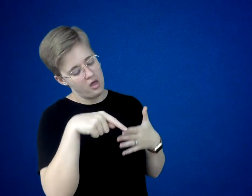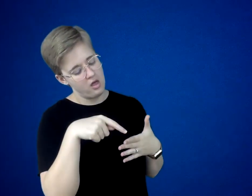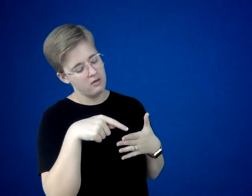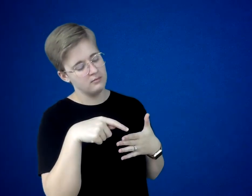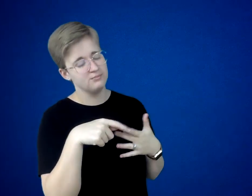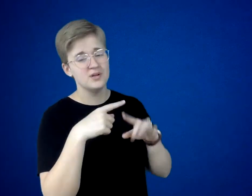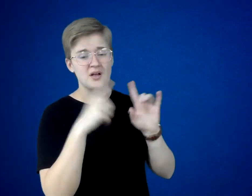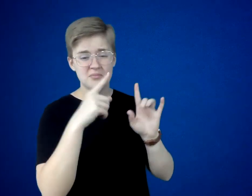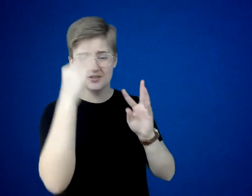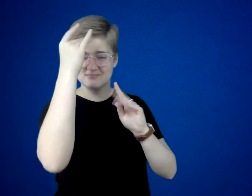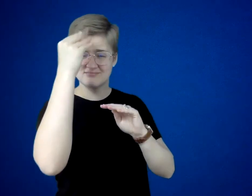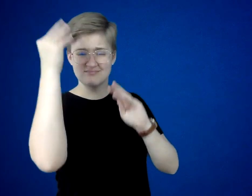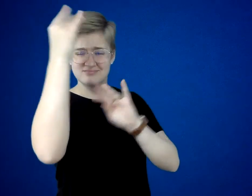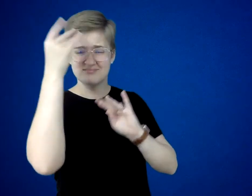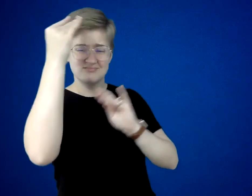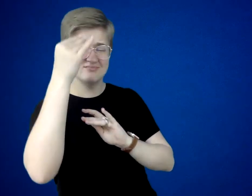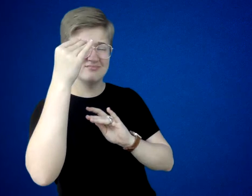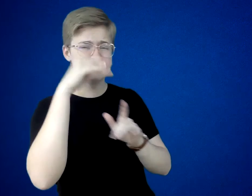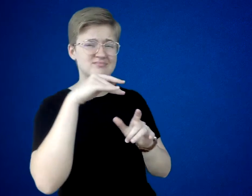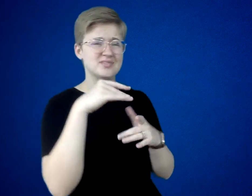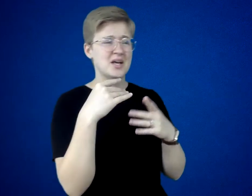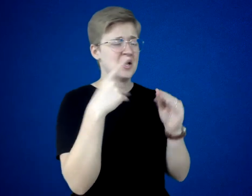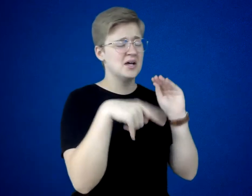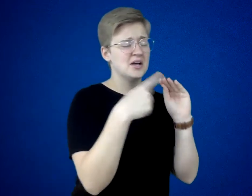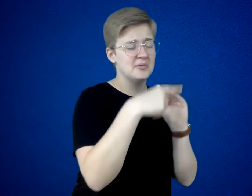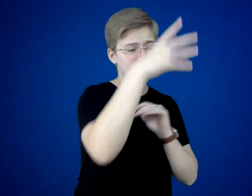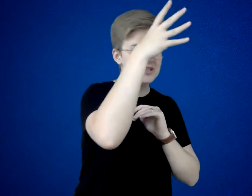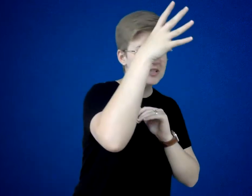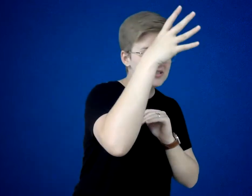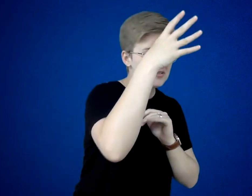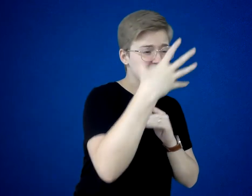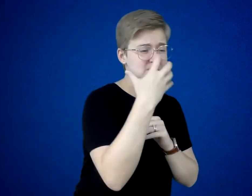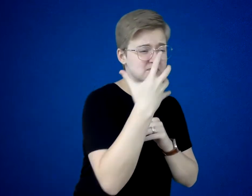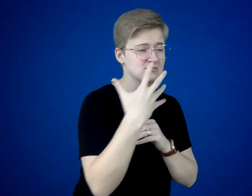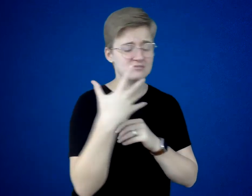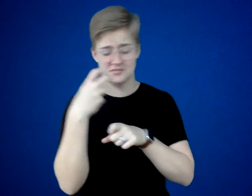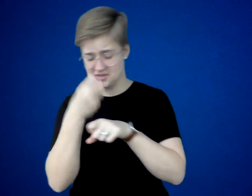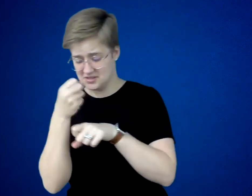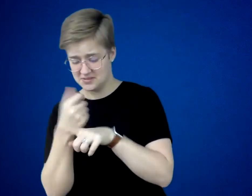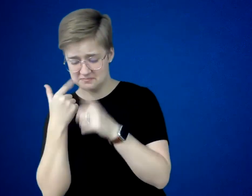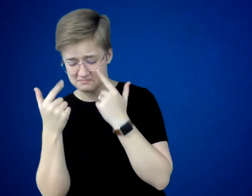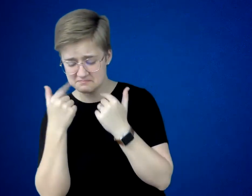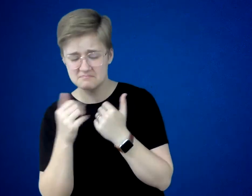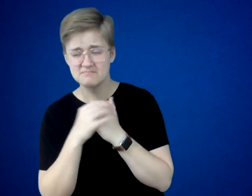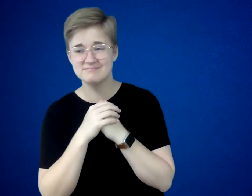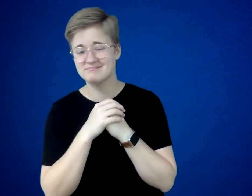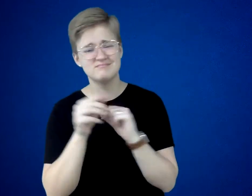and Sistine’s tears. He couldn’t concentrate. He looked up at the dark underside of the sign